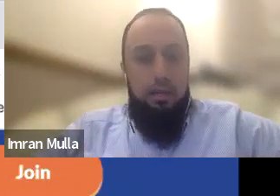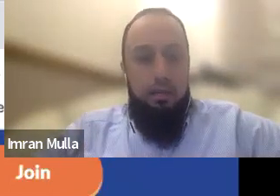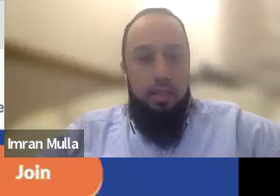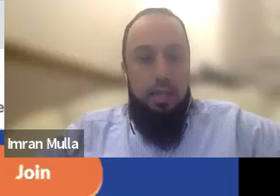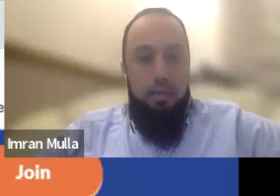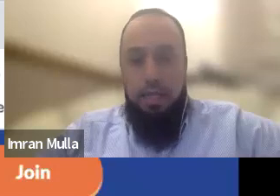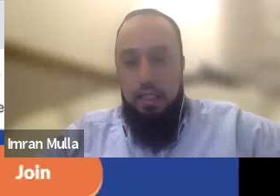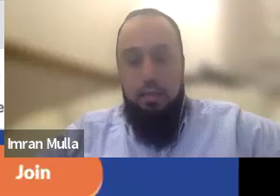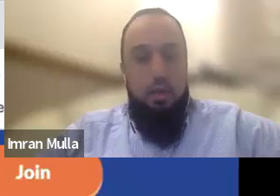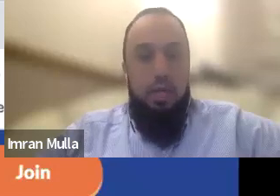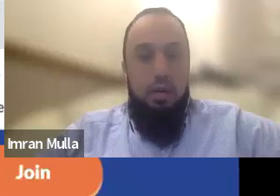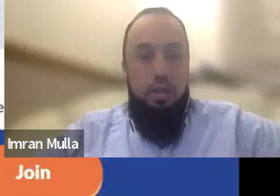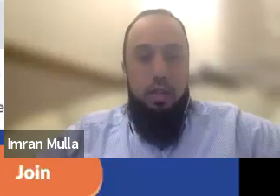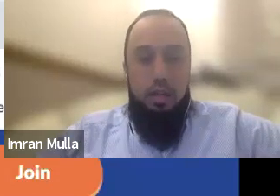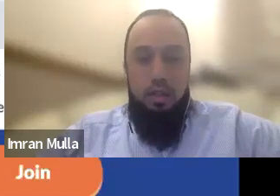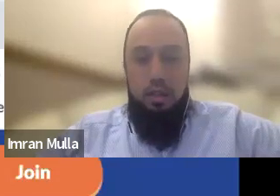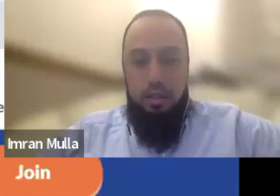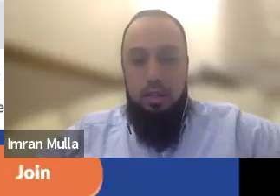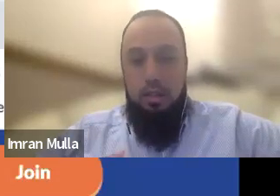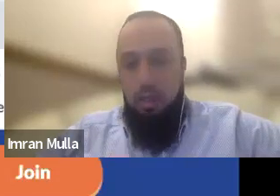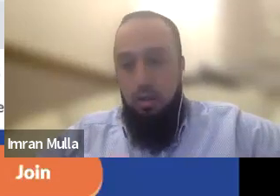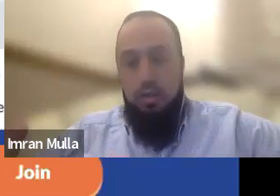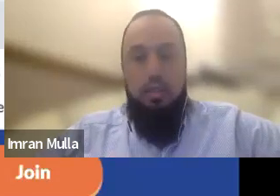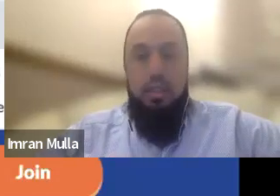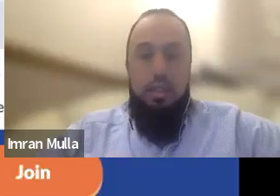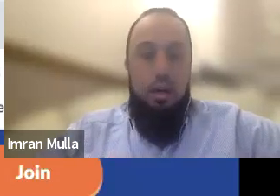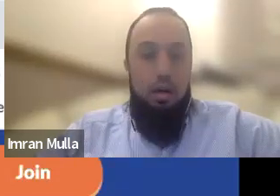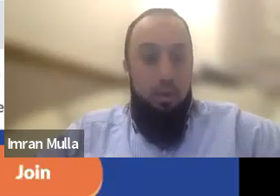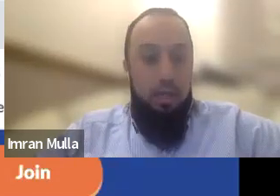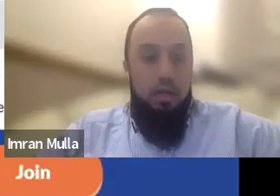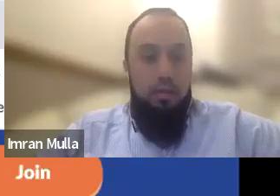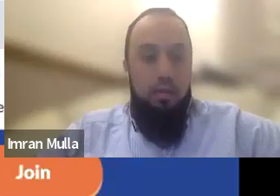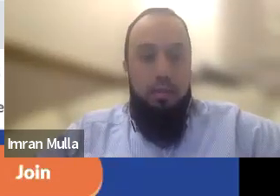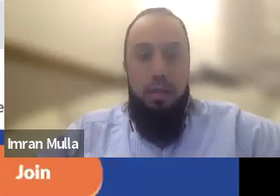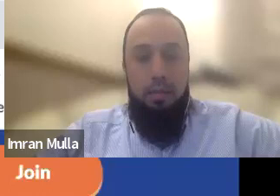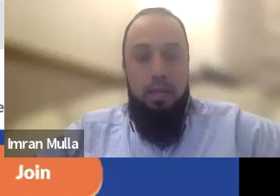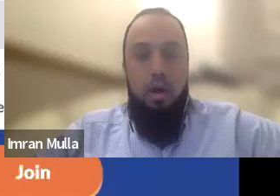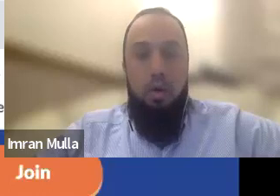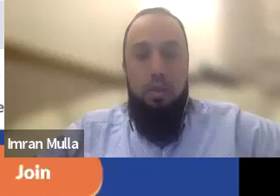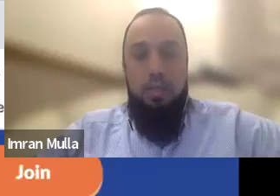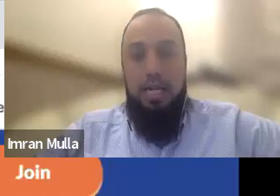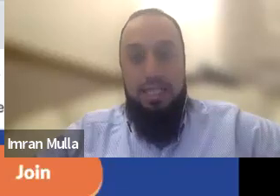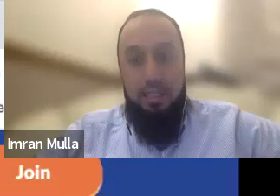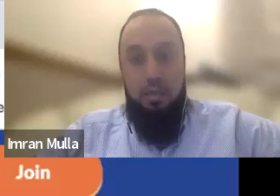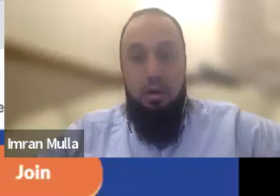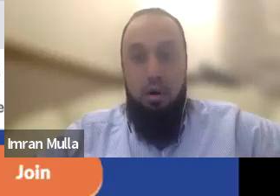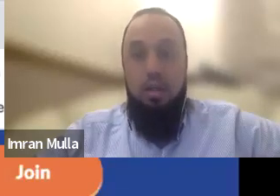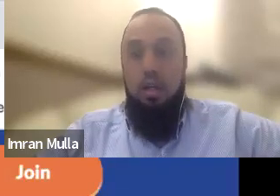For example, medics might go down the whole tangent of what they're comfortable with, but it might not always be accessible or